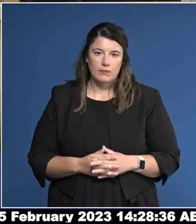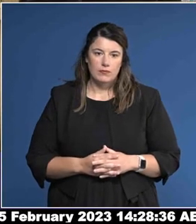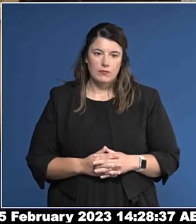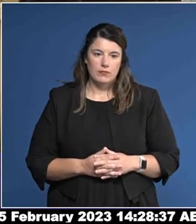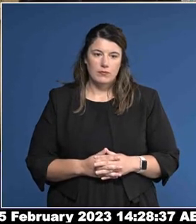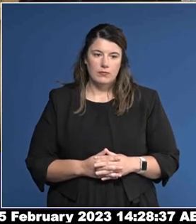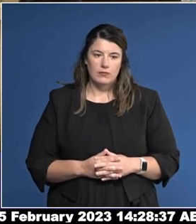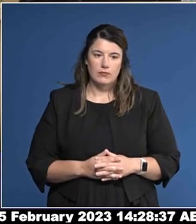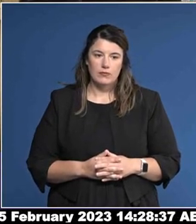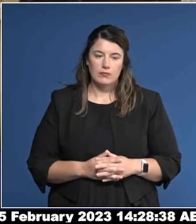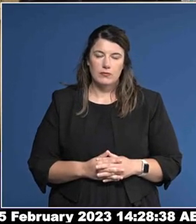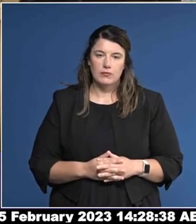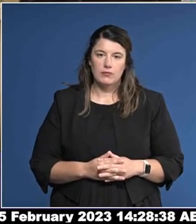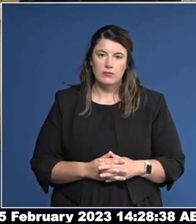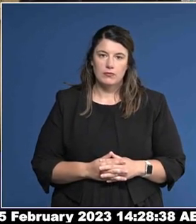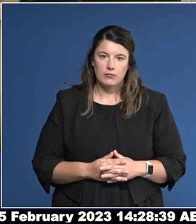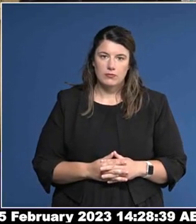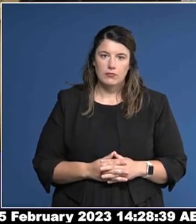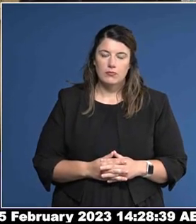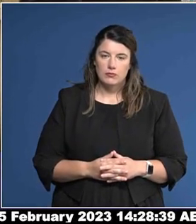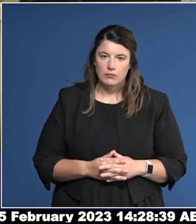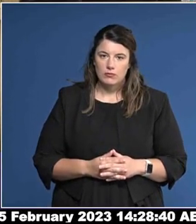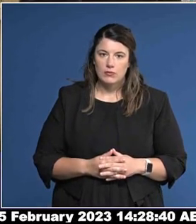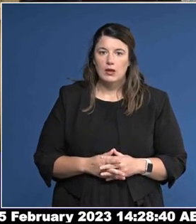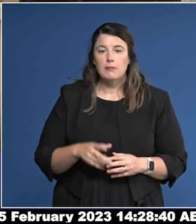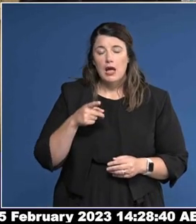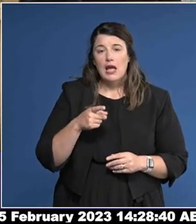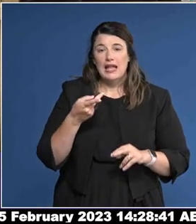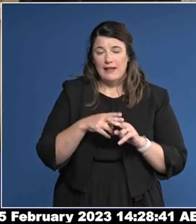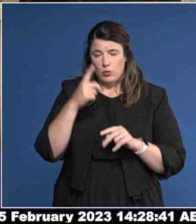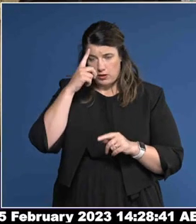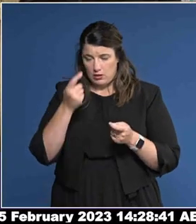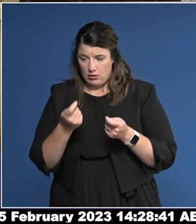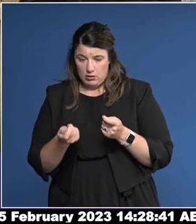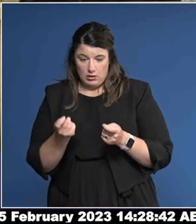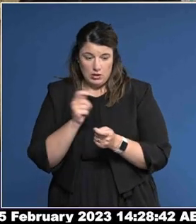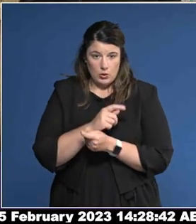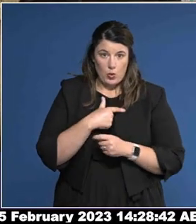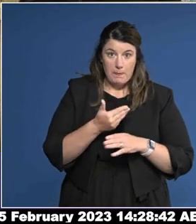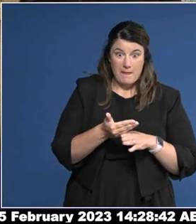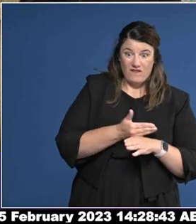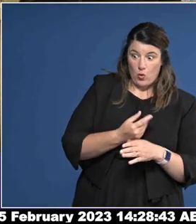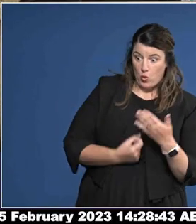If you move into a different type of model which is proactive and you need to understand